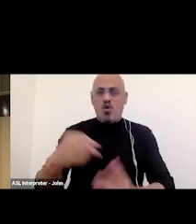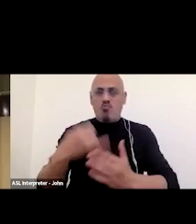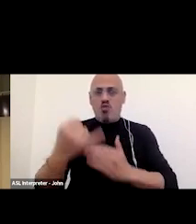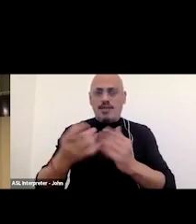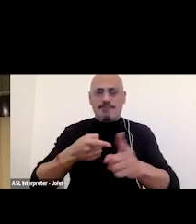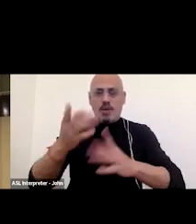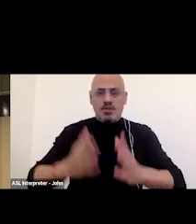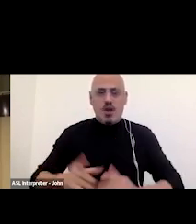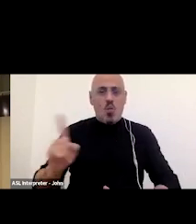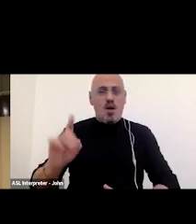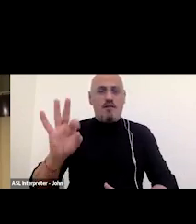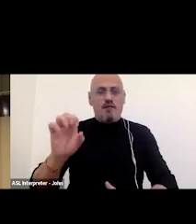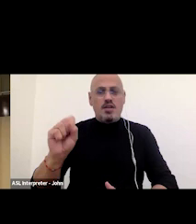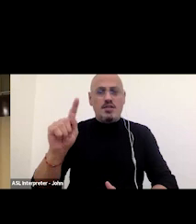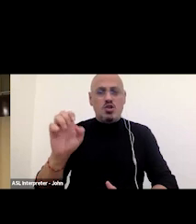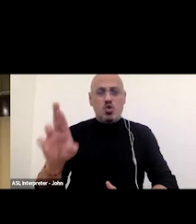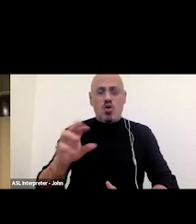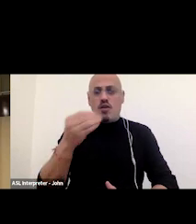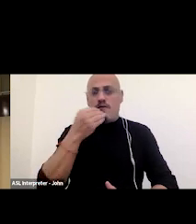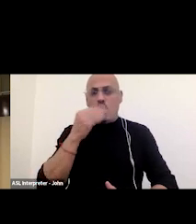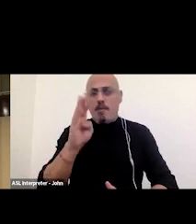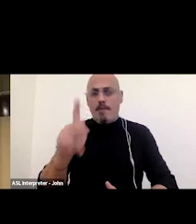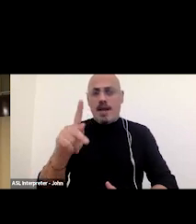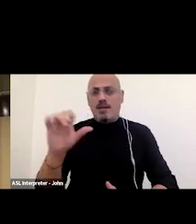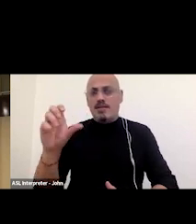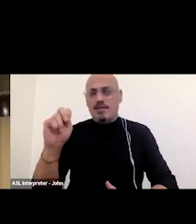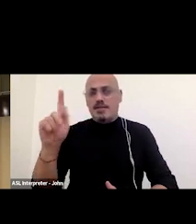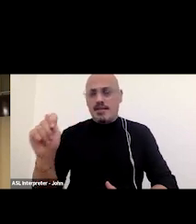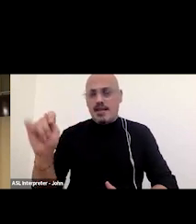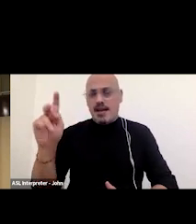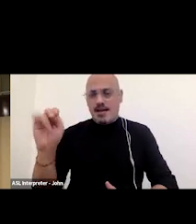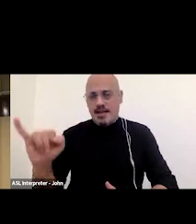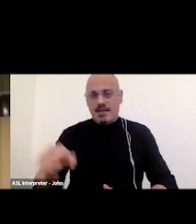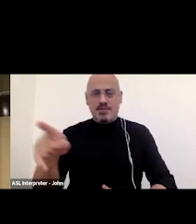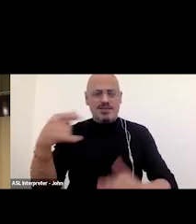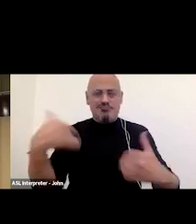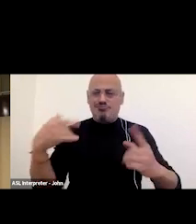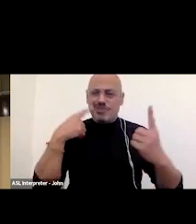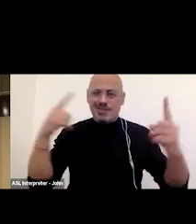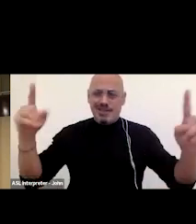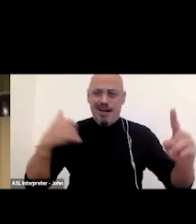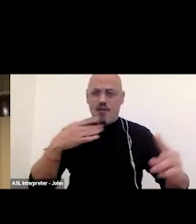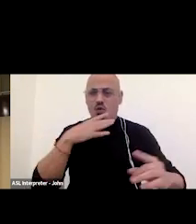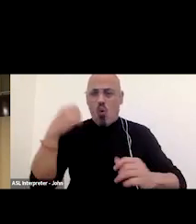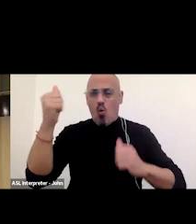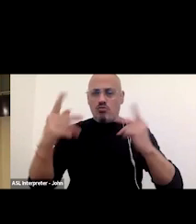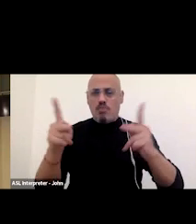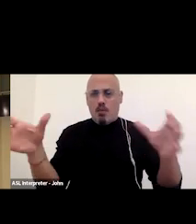at Freestore Foodbank in Cincinnati. Arnita has had great success working with the older population,